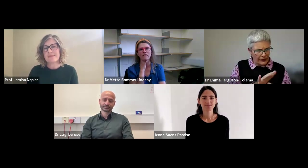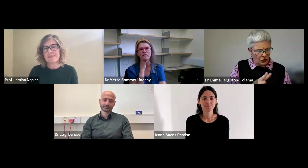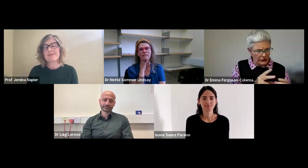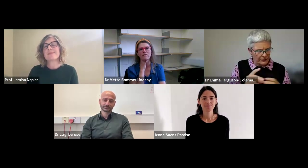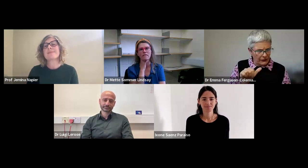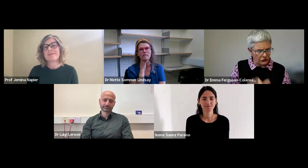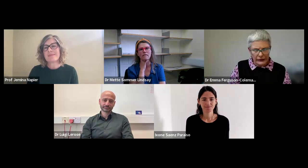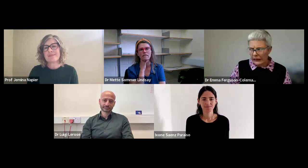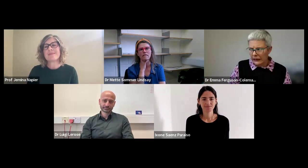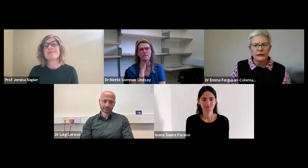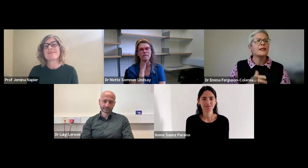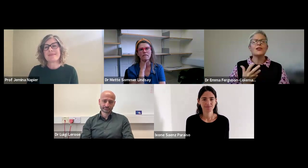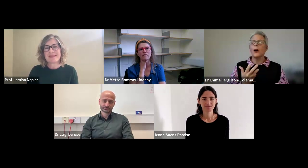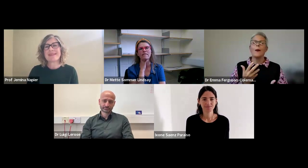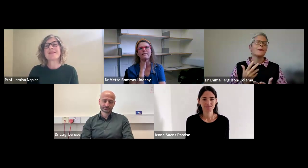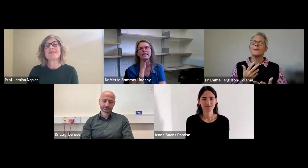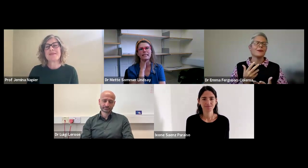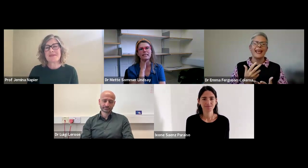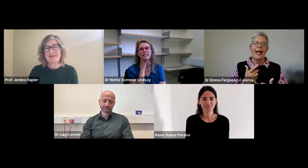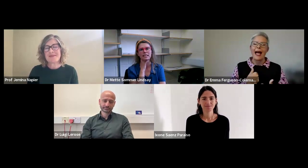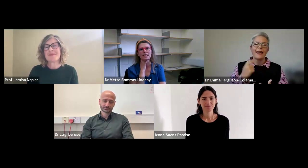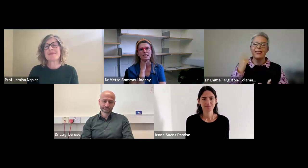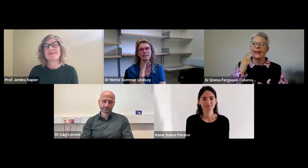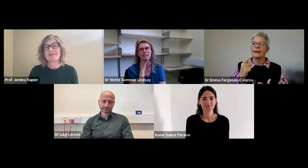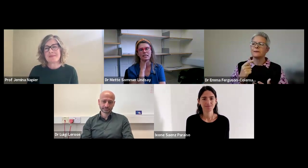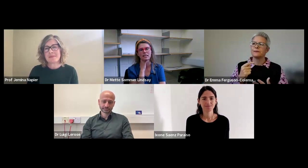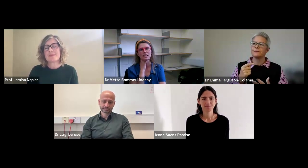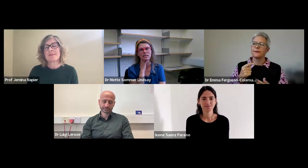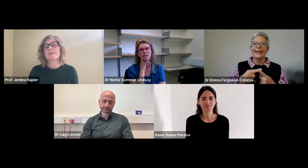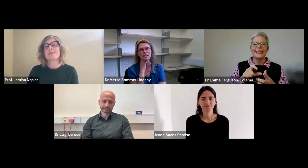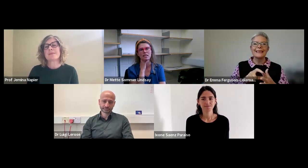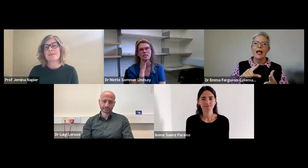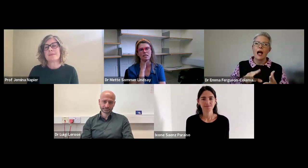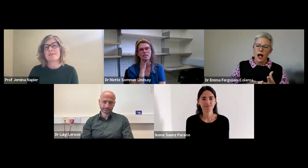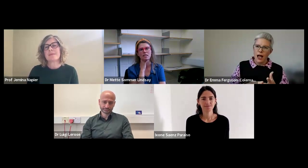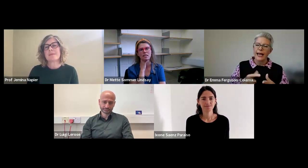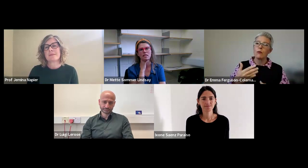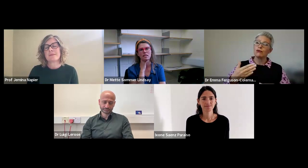those captions are not always accurate, the spellings are not always correct. So I think